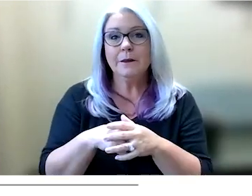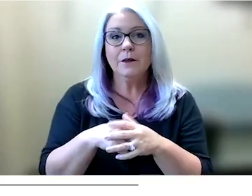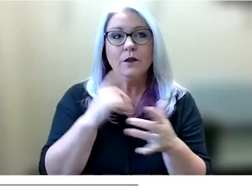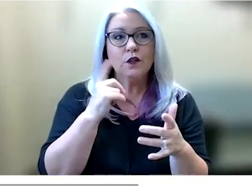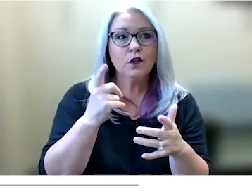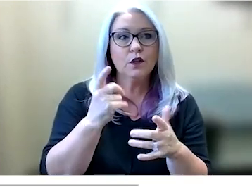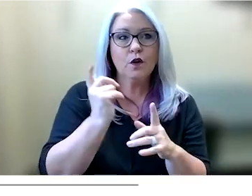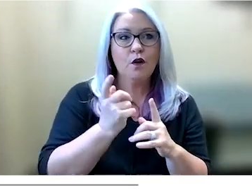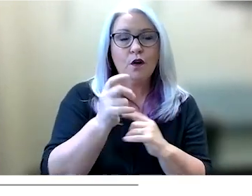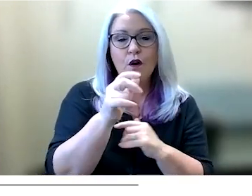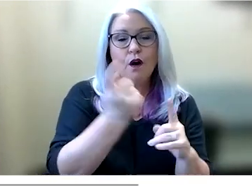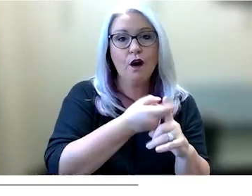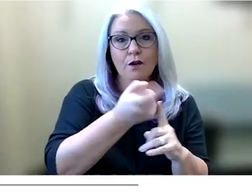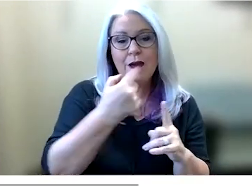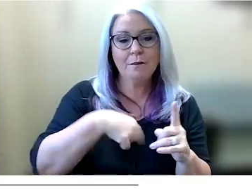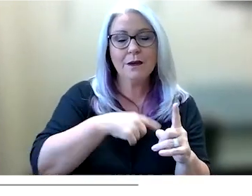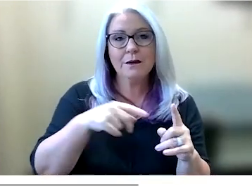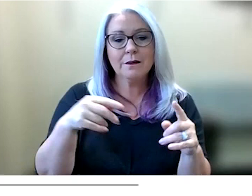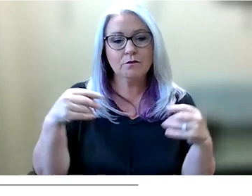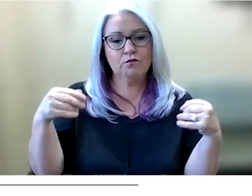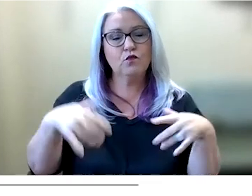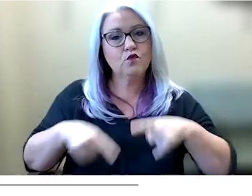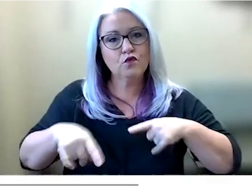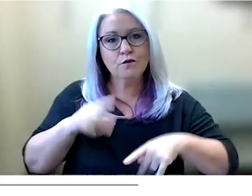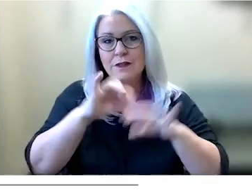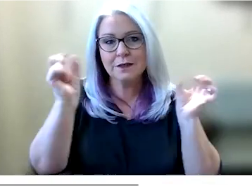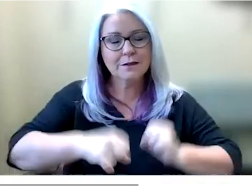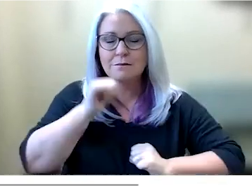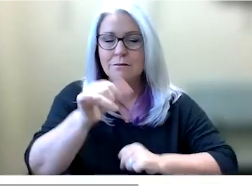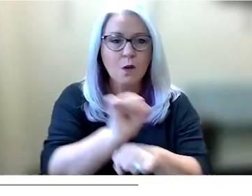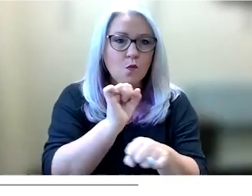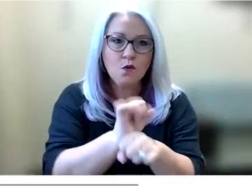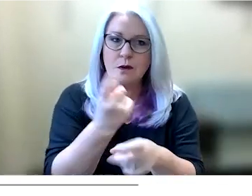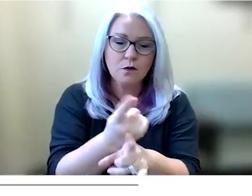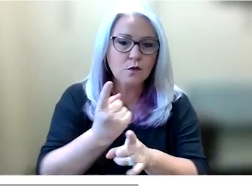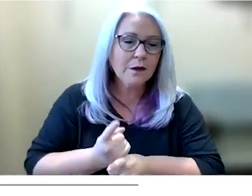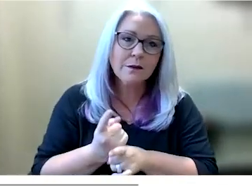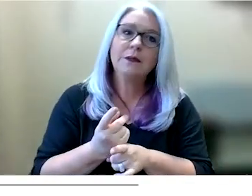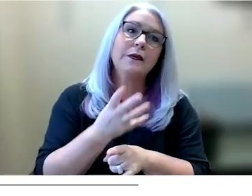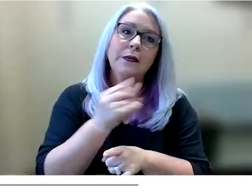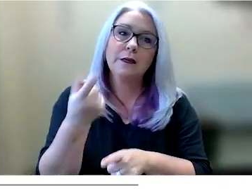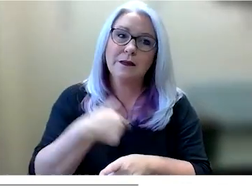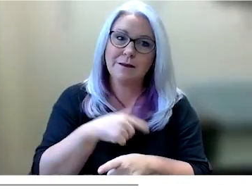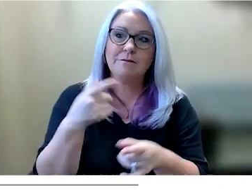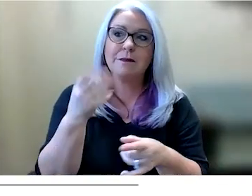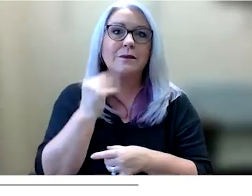where your nervous system is not working properly and causing symptoms in COVID. Again this